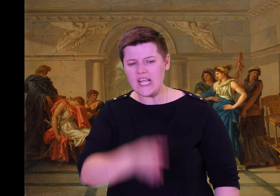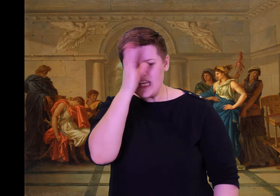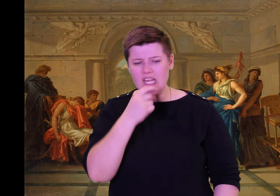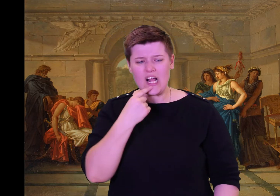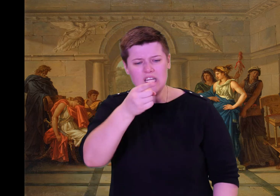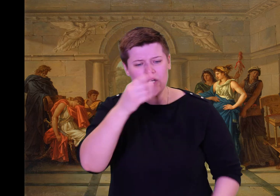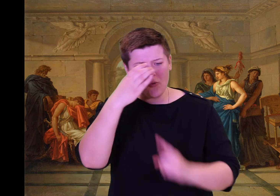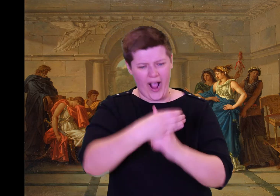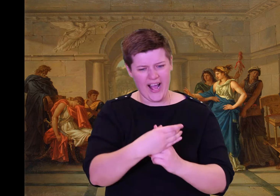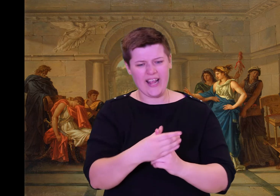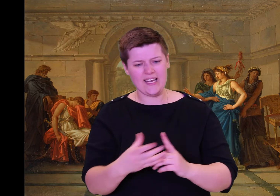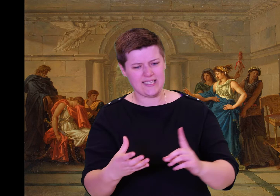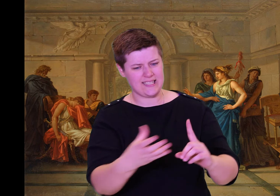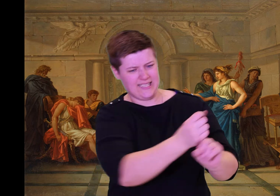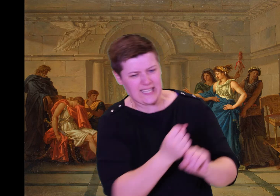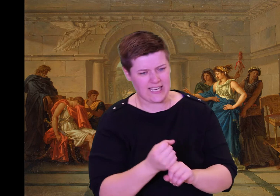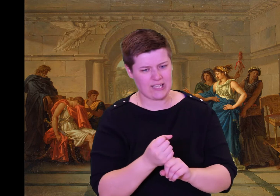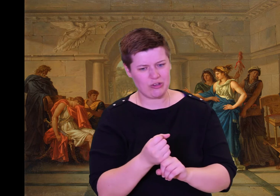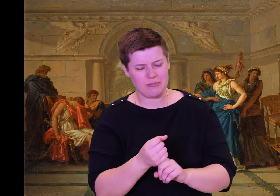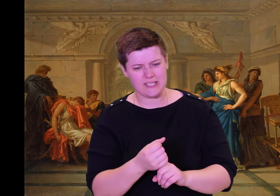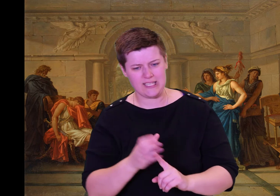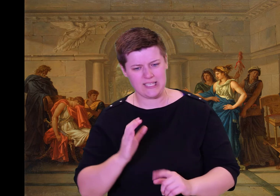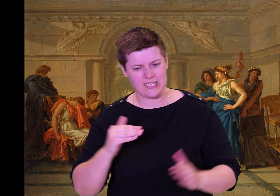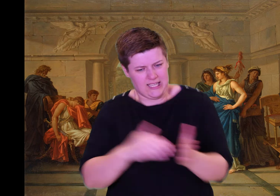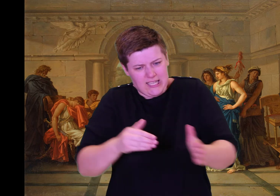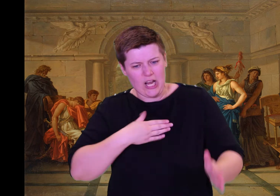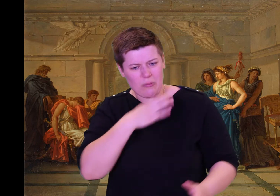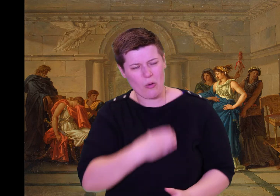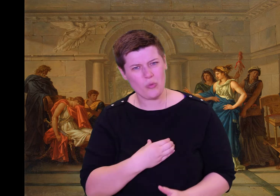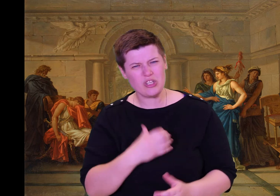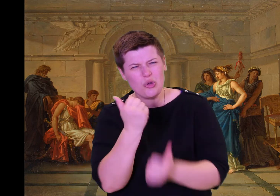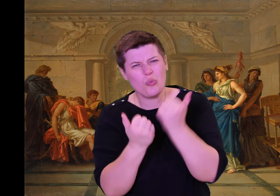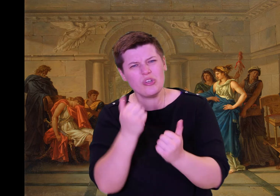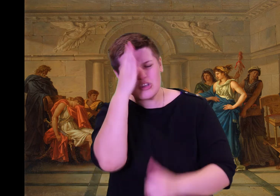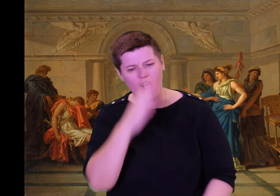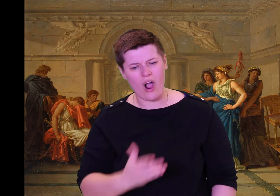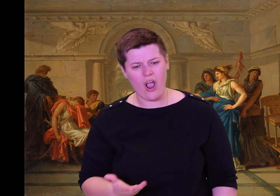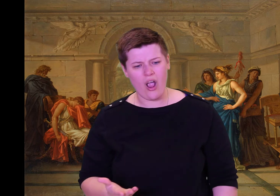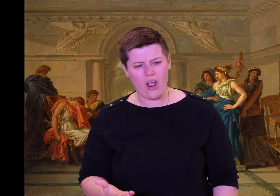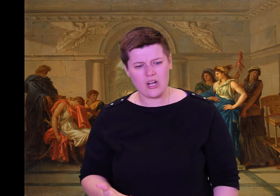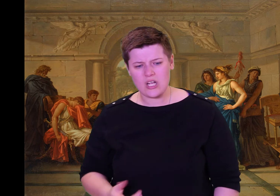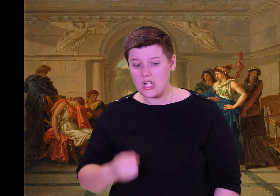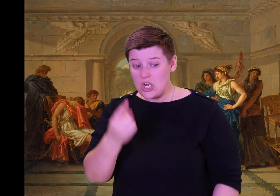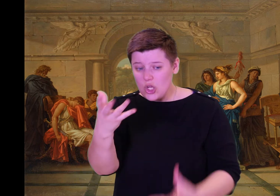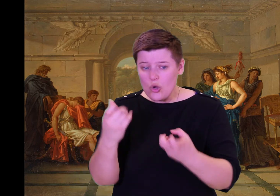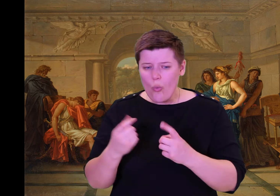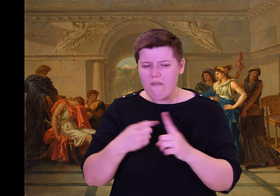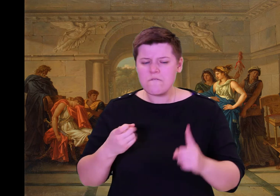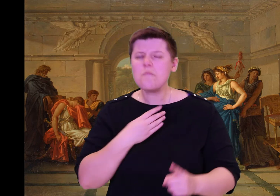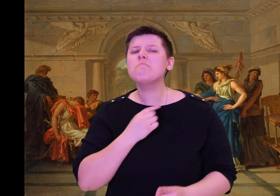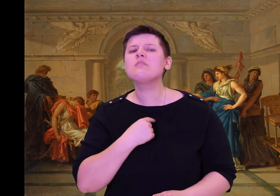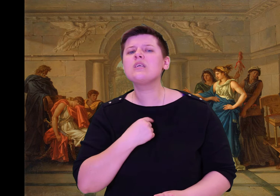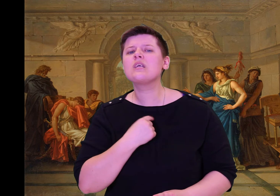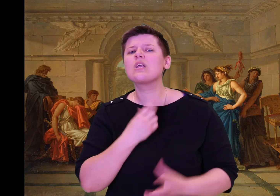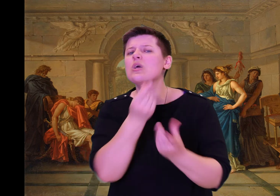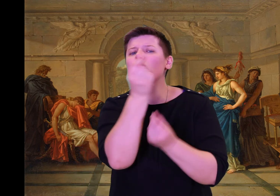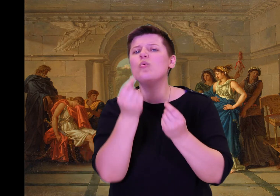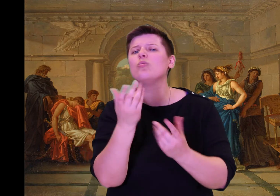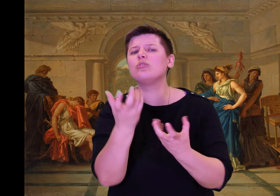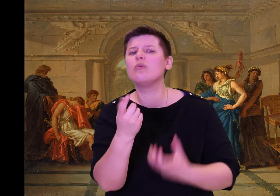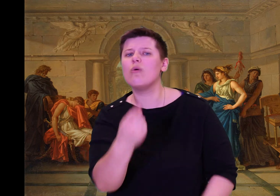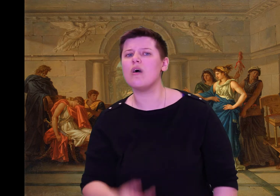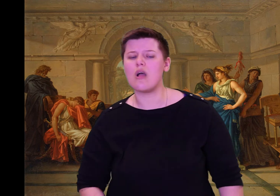leafy tree. But we kept holding on, our hearts stood firm. At last that ancient